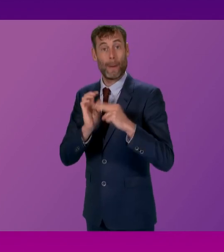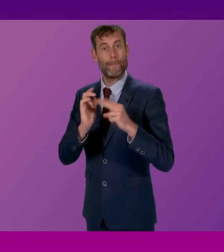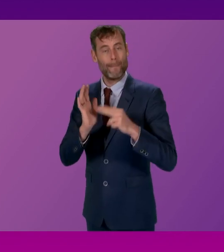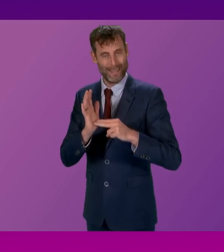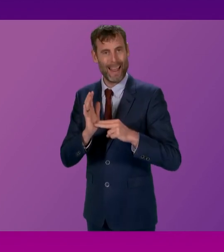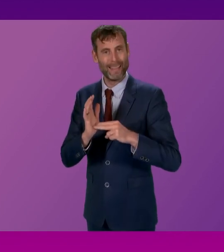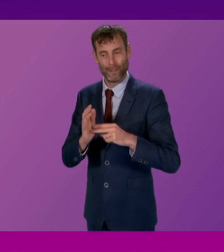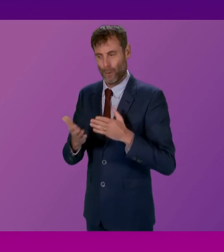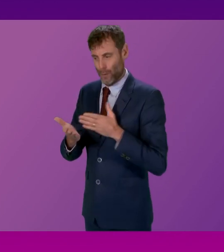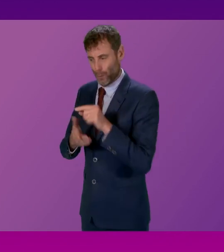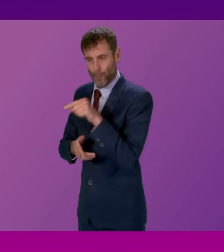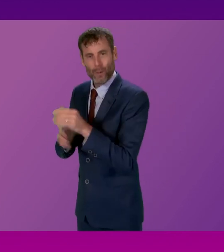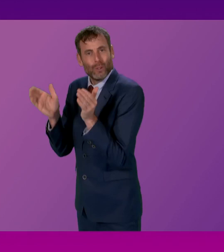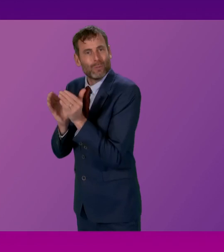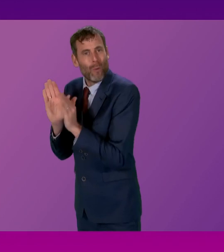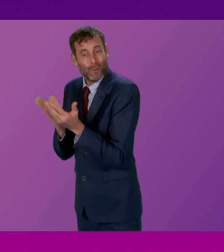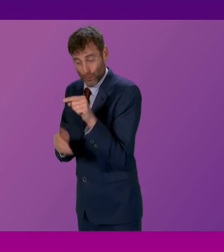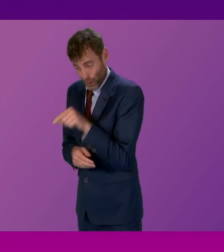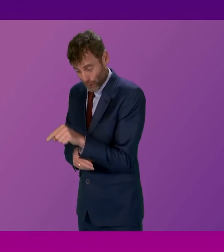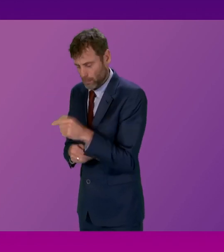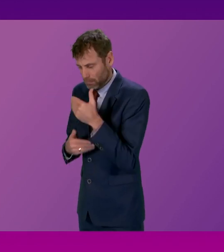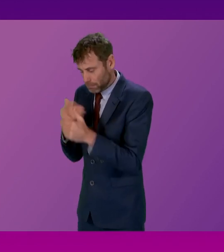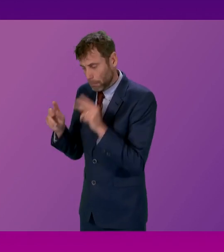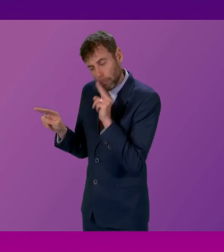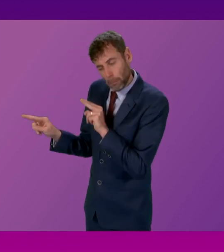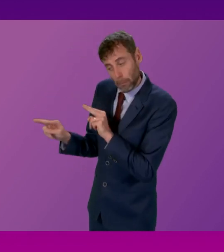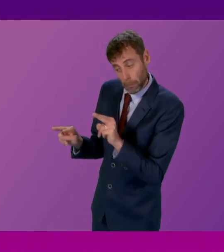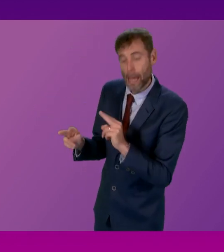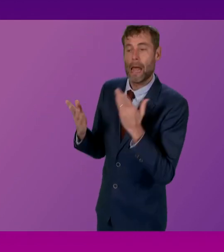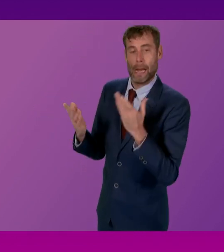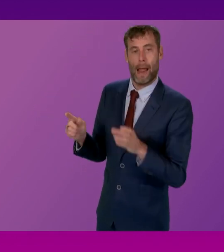It has been backed by £300,000 of Scottish Government funding and will ensure that every